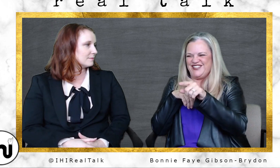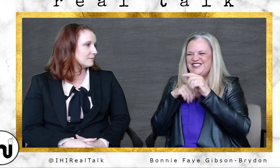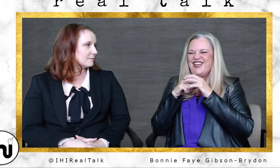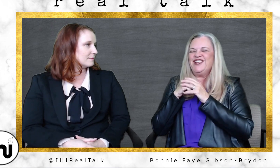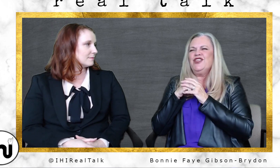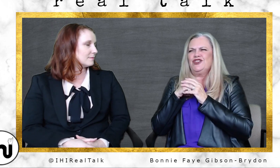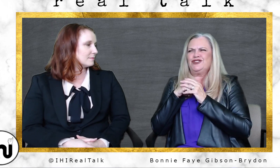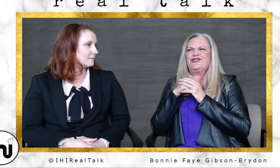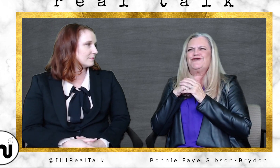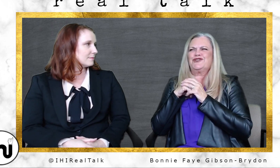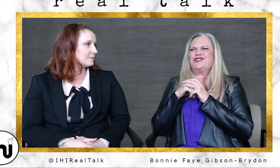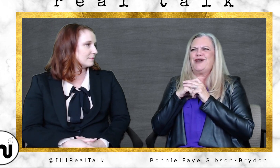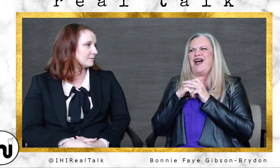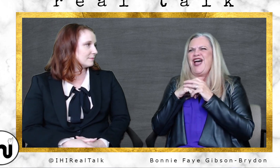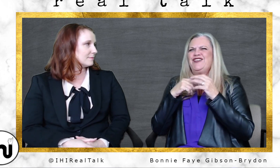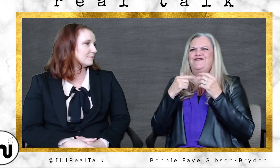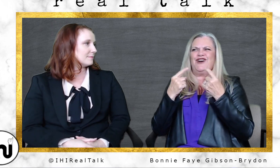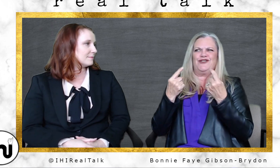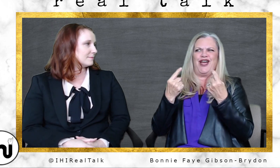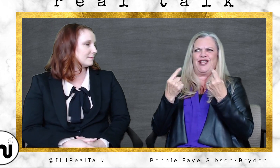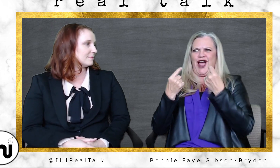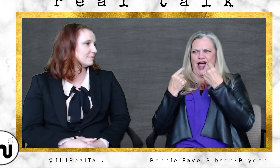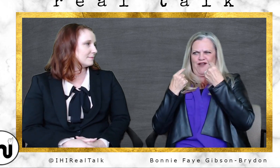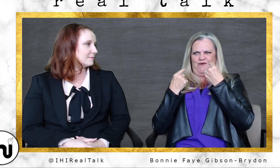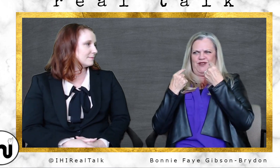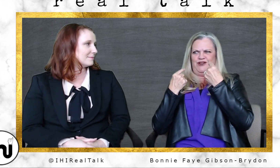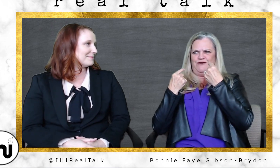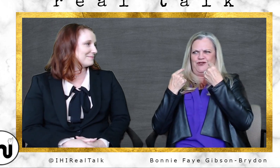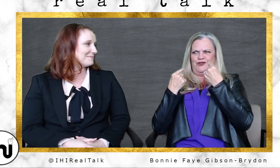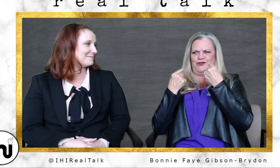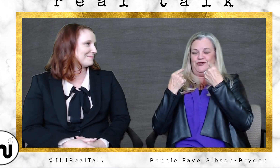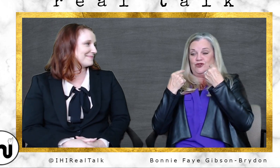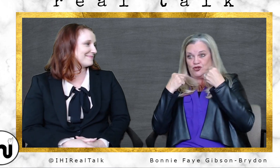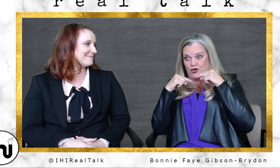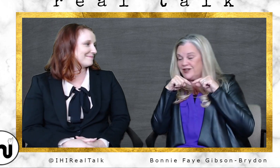said, "This is the first time I have felt like I've been interviewed during an